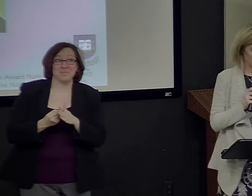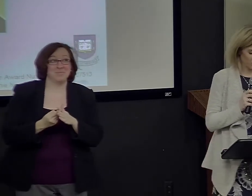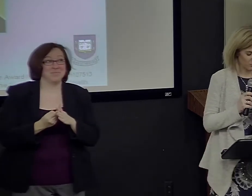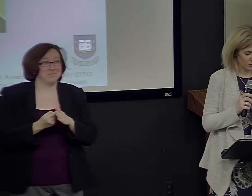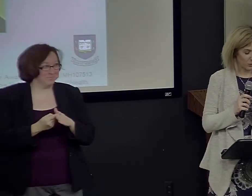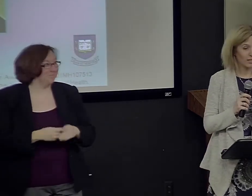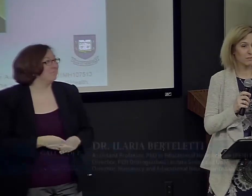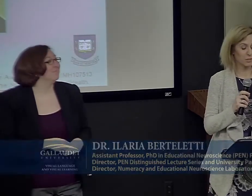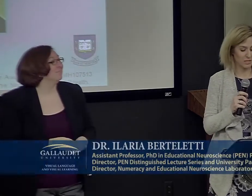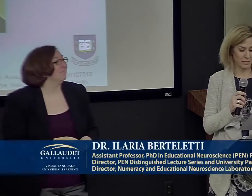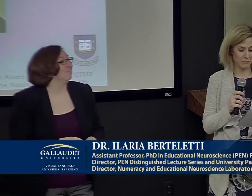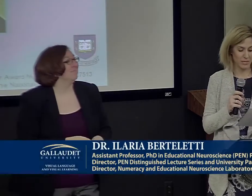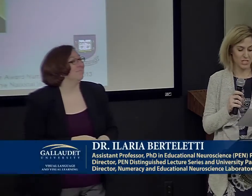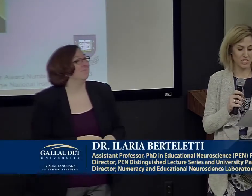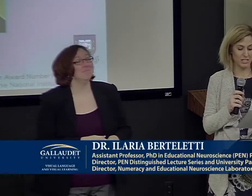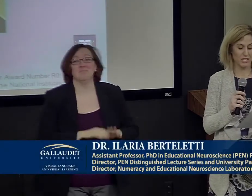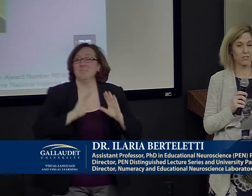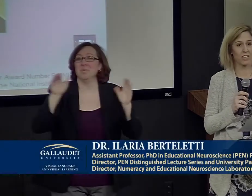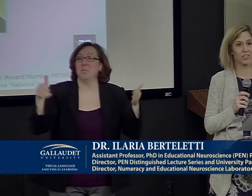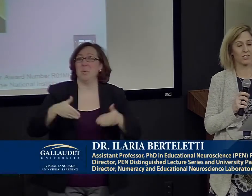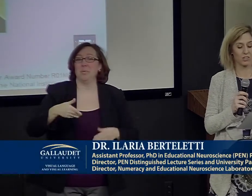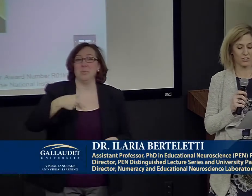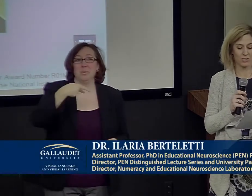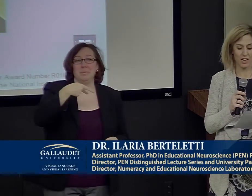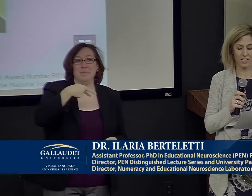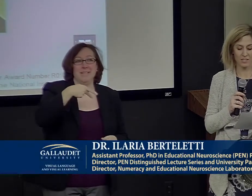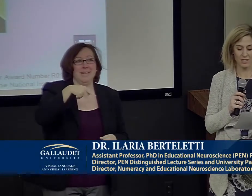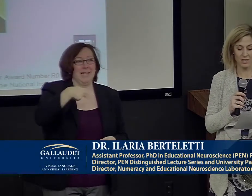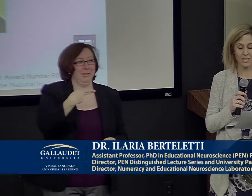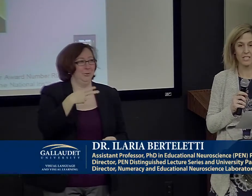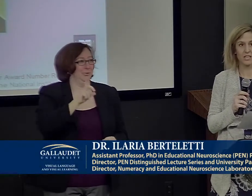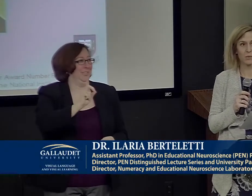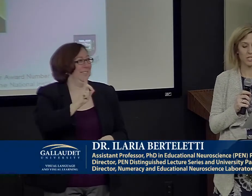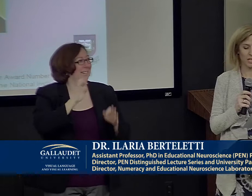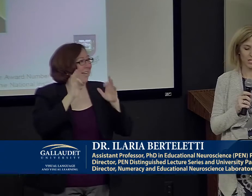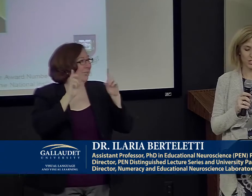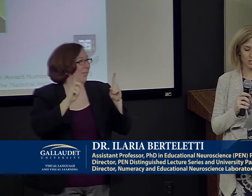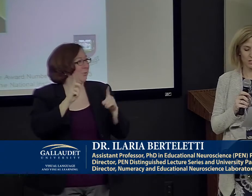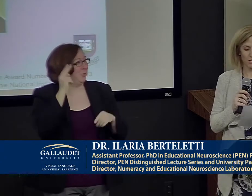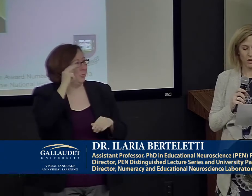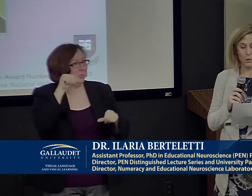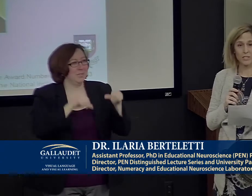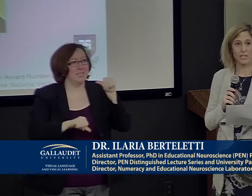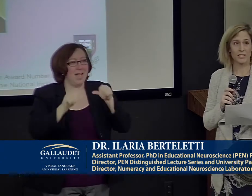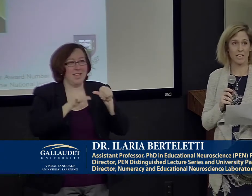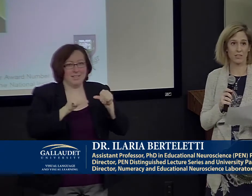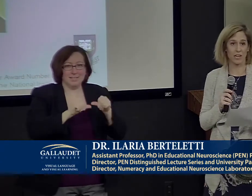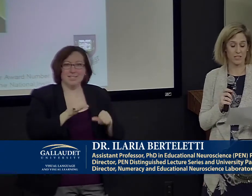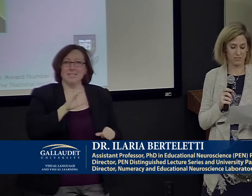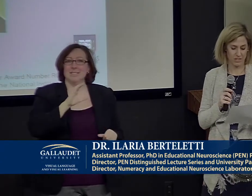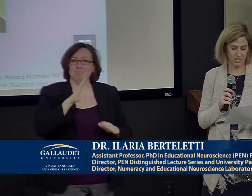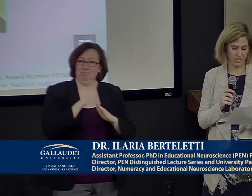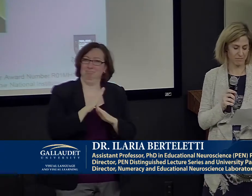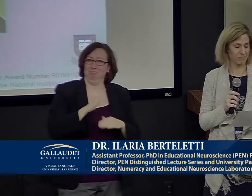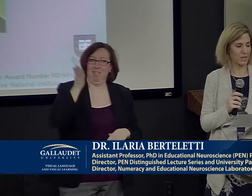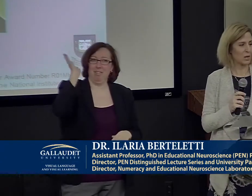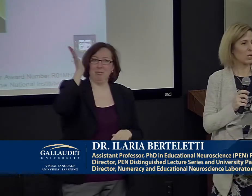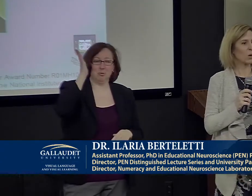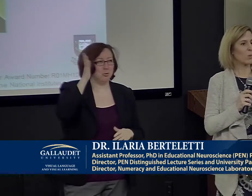So welcome to the PhD in Educational Neuroscience Distinguished Lecture, hosted at Gallaudet University.